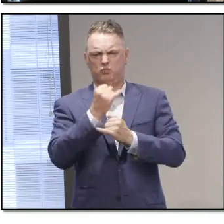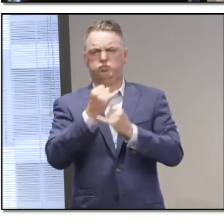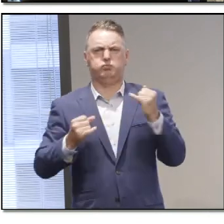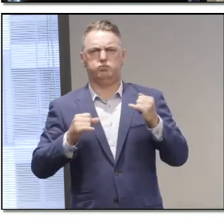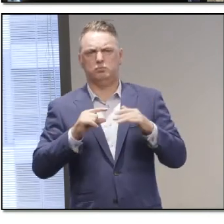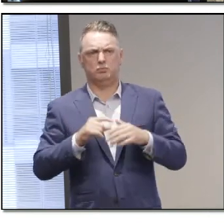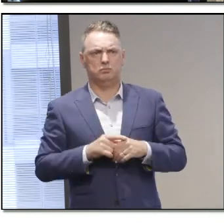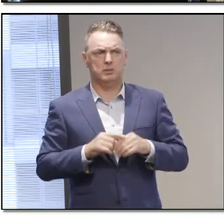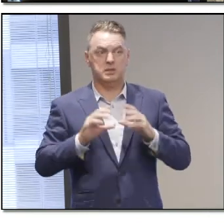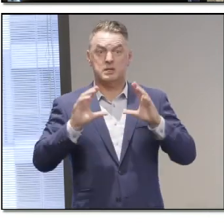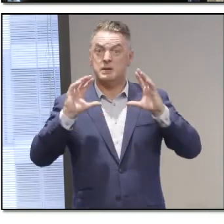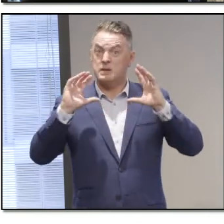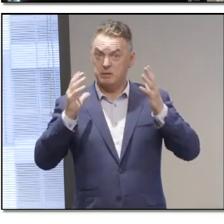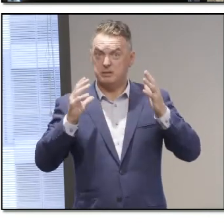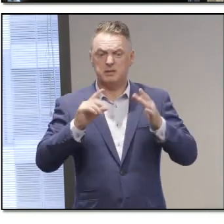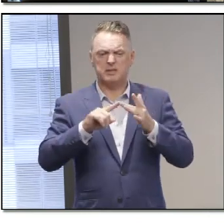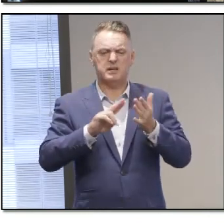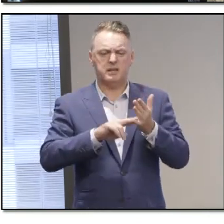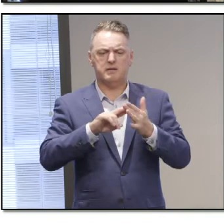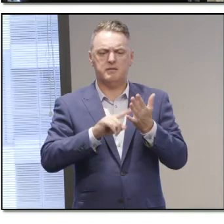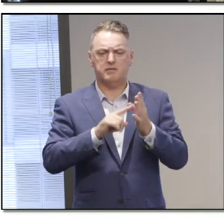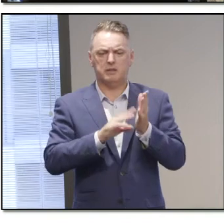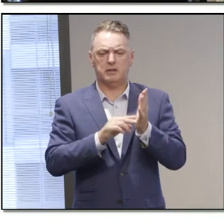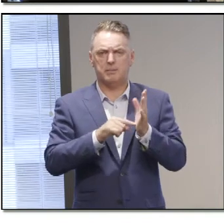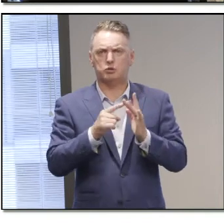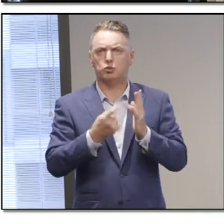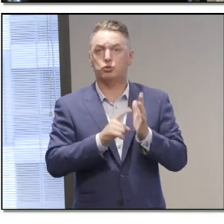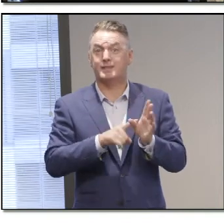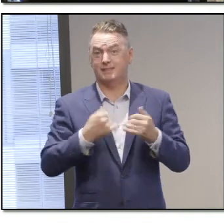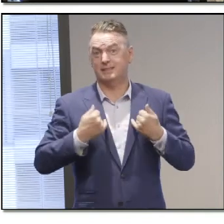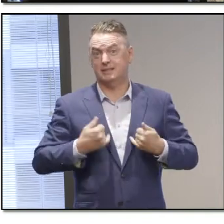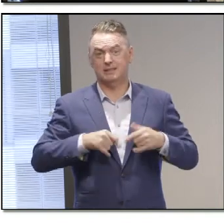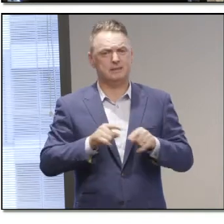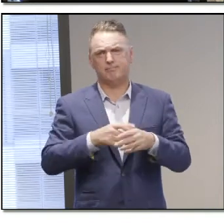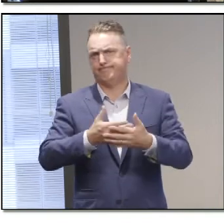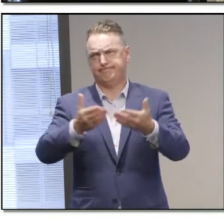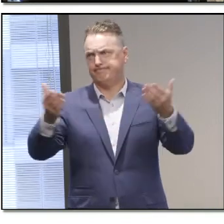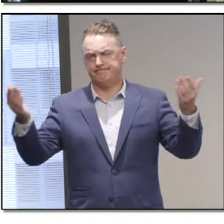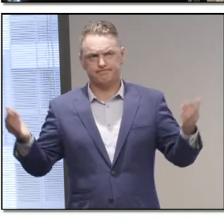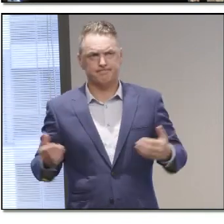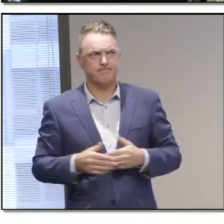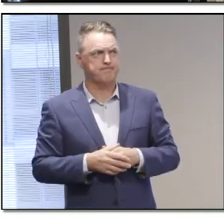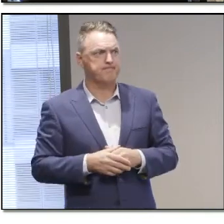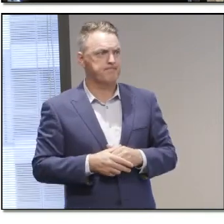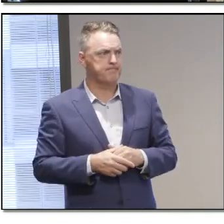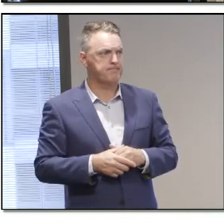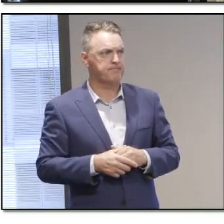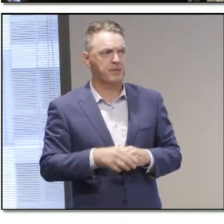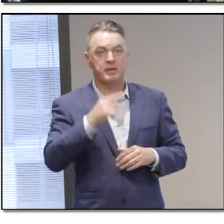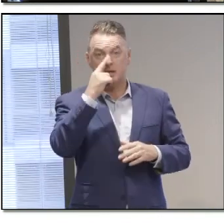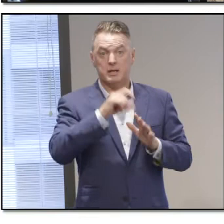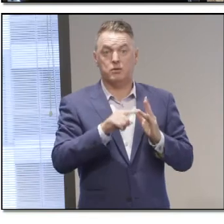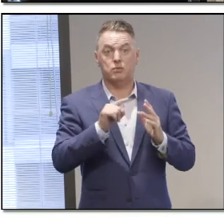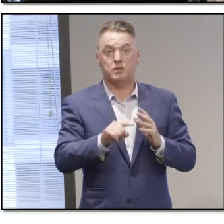Obesity is an inflammatory disease as much as anything else, and they can do it by say